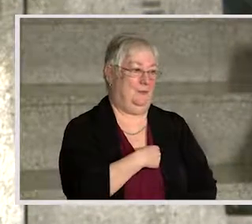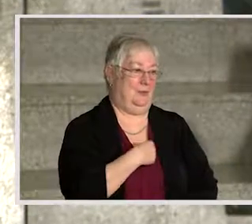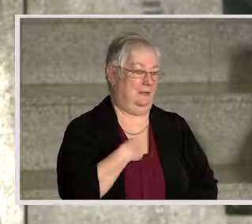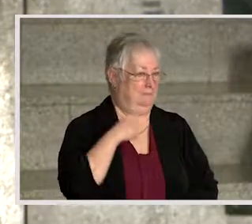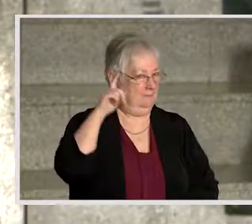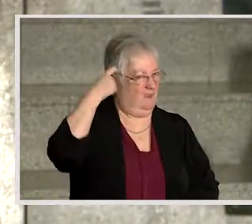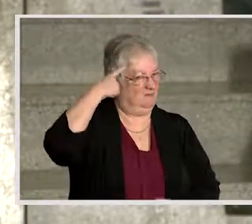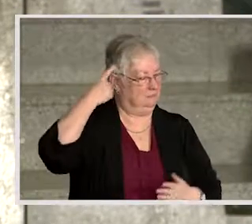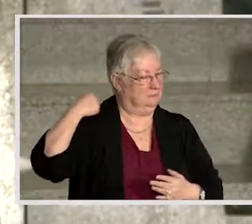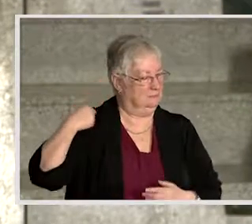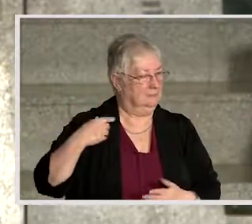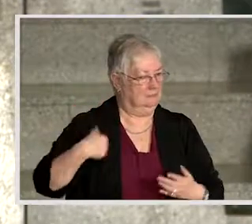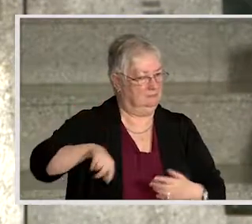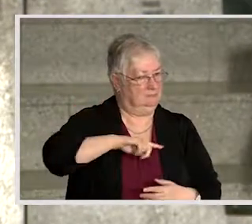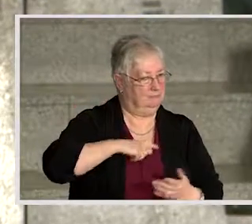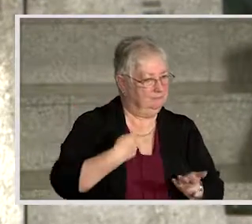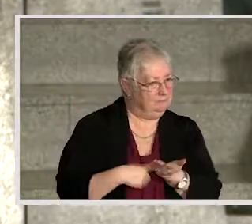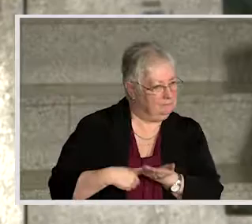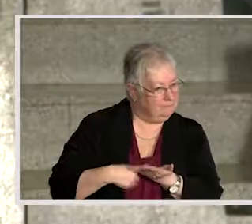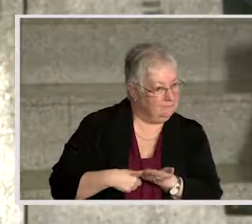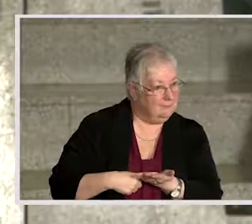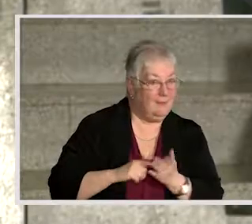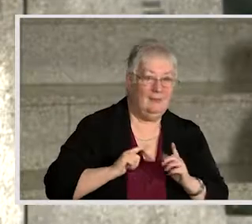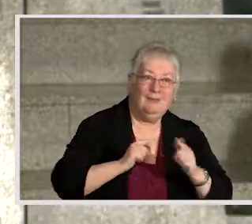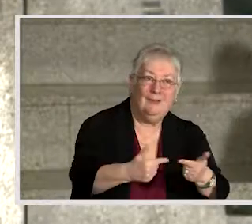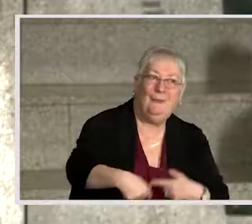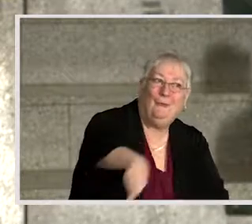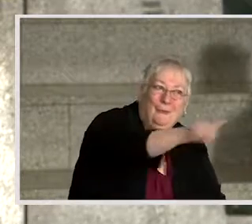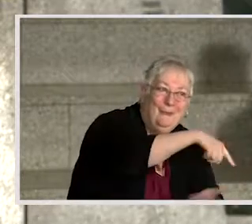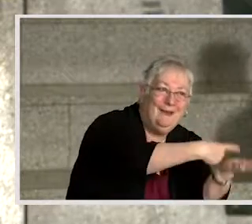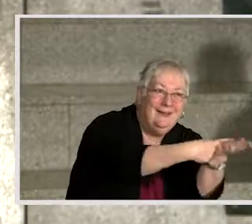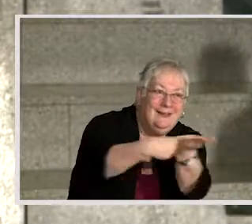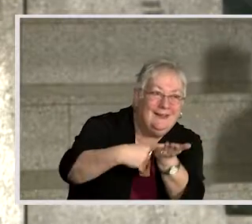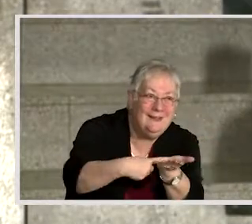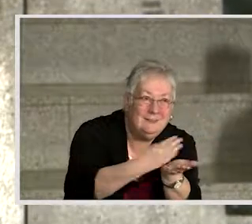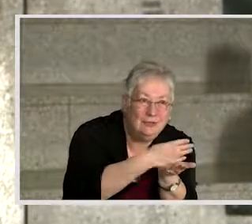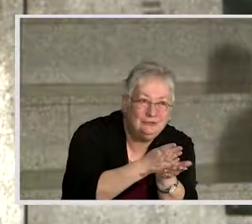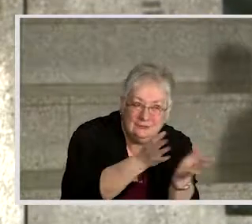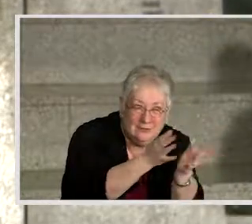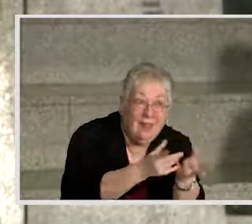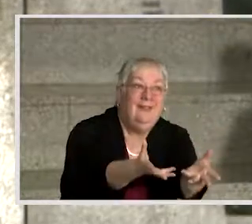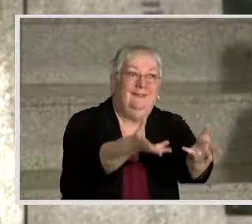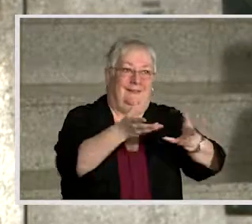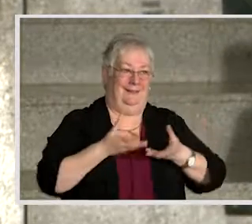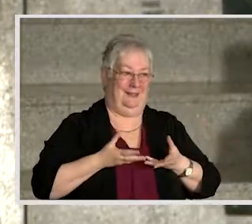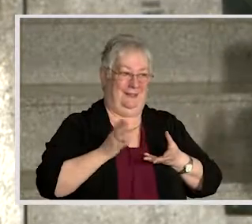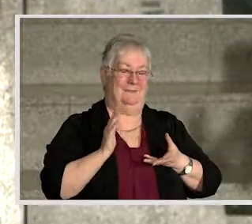OWN HOUSEHOLDS ANYWAY, RIGHT? YOU HAVE TO BALANCE THE BUDGET. THERE IS A CERTAIN AMOUNT OF MONEY COMING IN AND THERE IS A